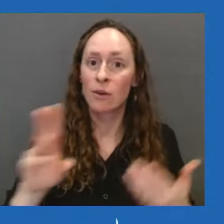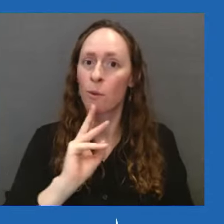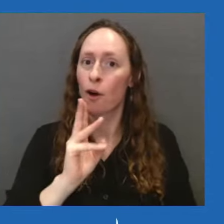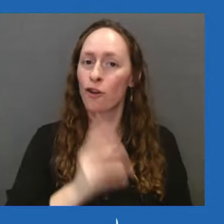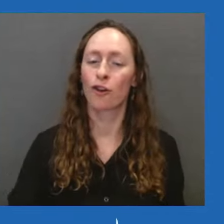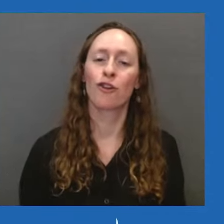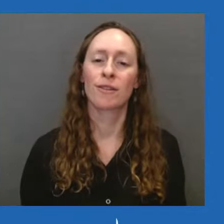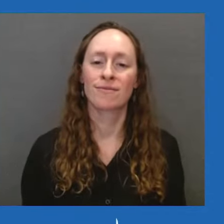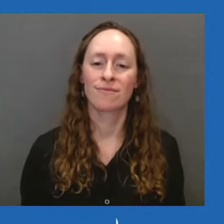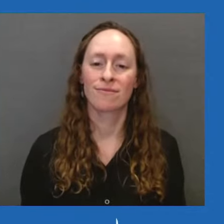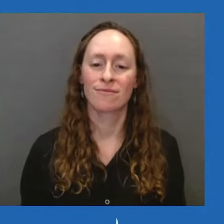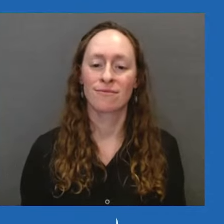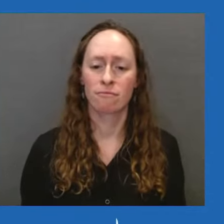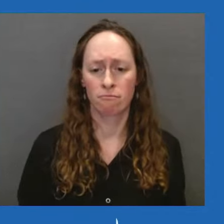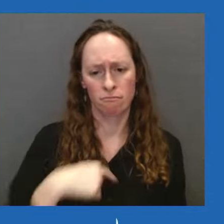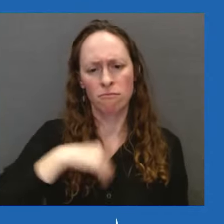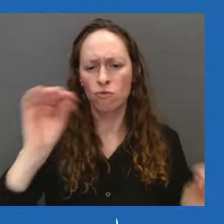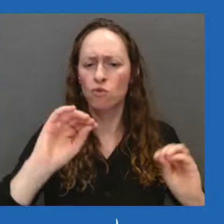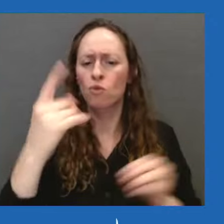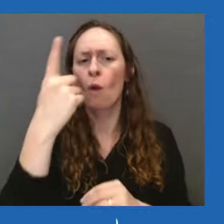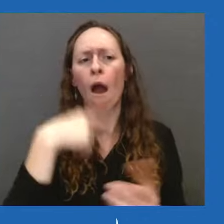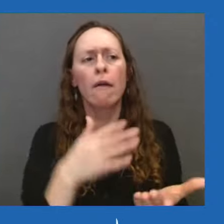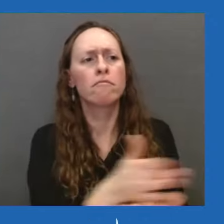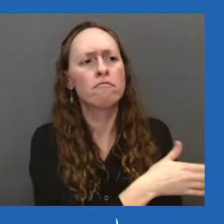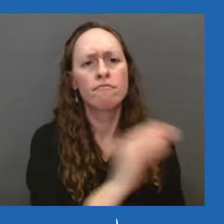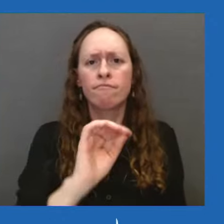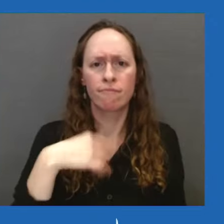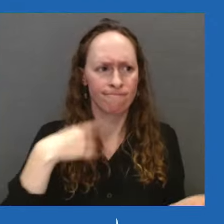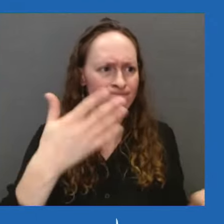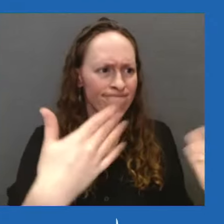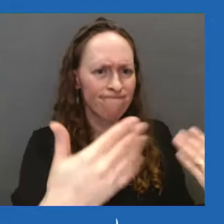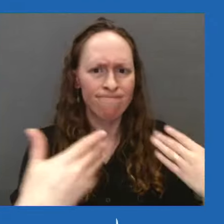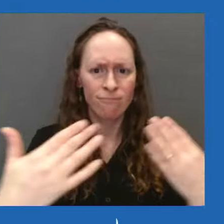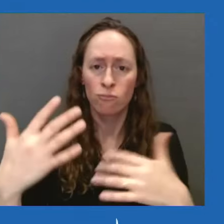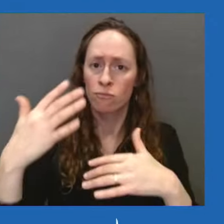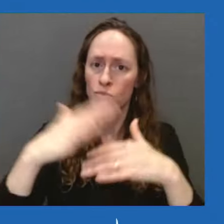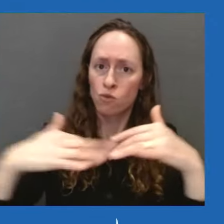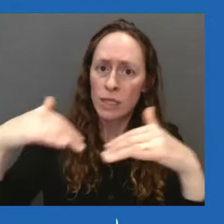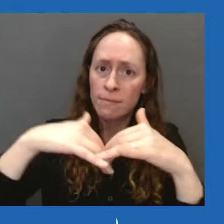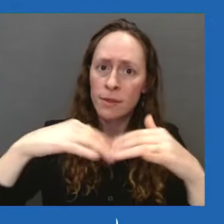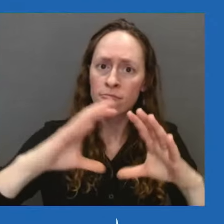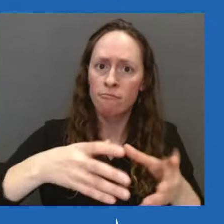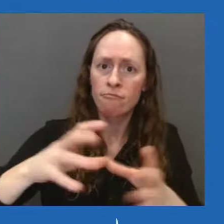We're investing over $66 million in Tribal lands here to ensure underserved Native American communities